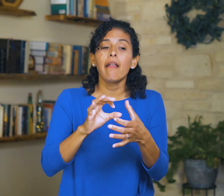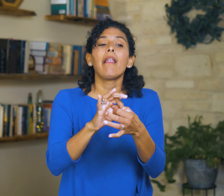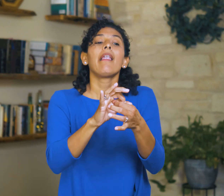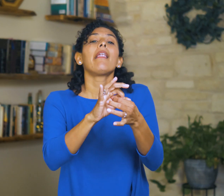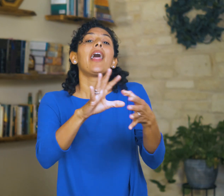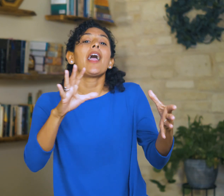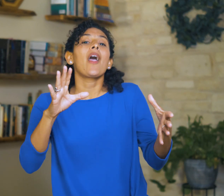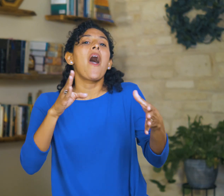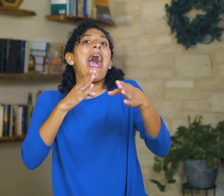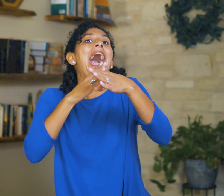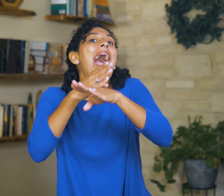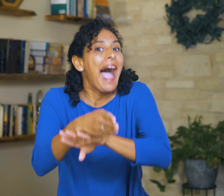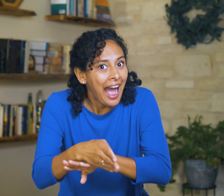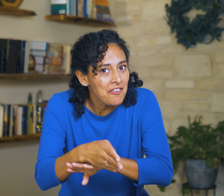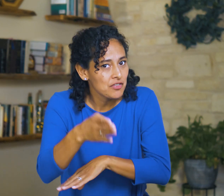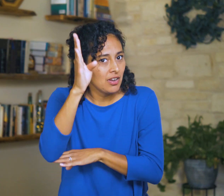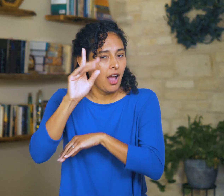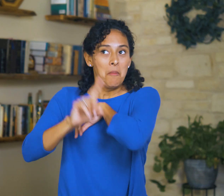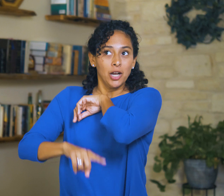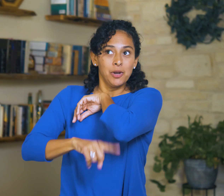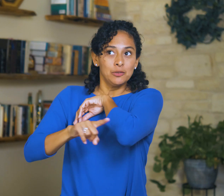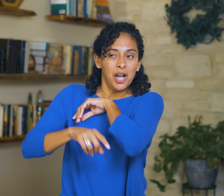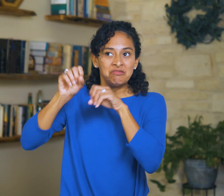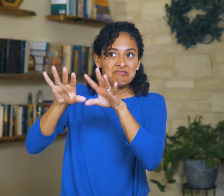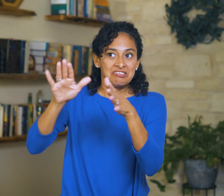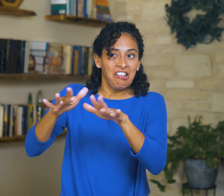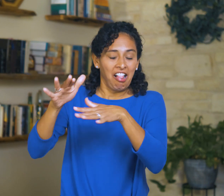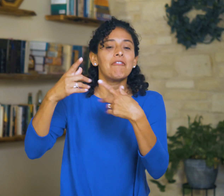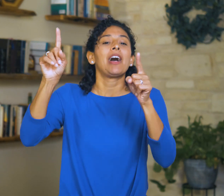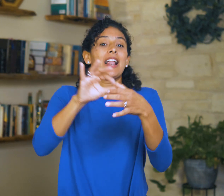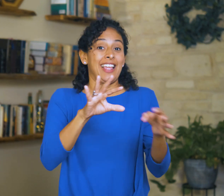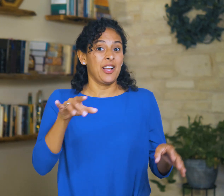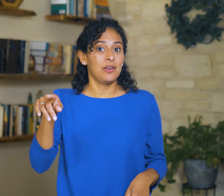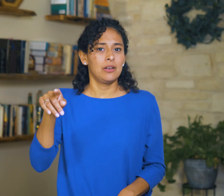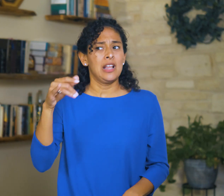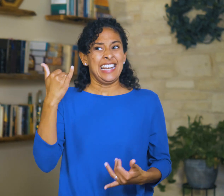and only let them go after God brought a string of plagues and death.